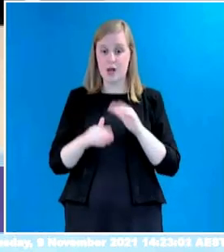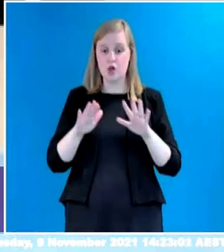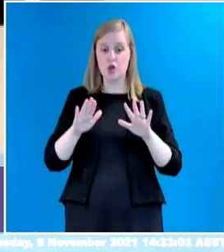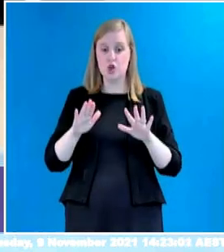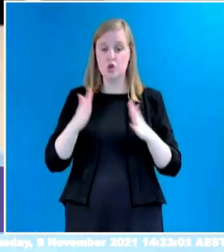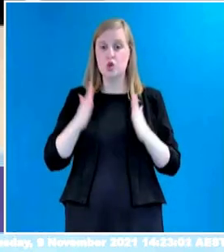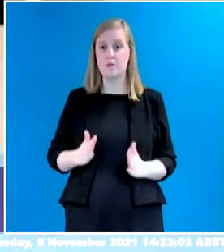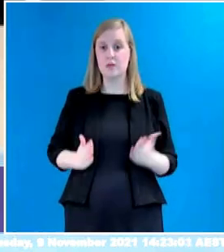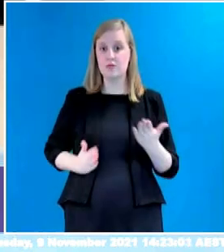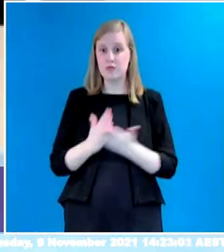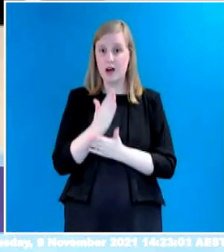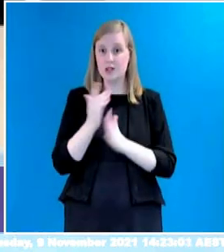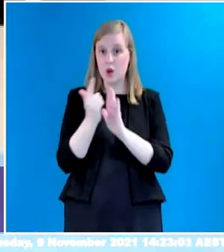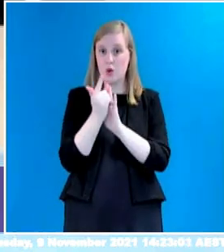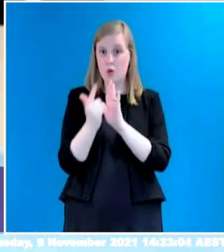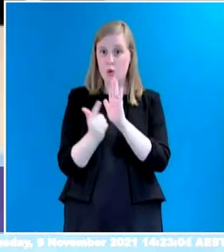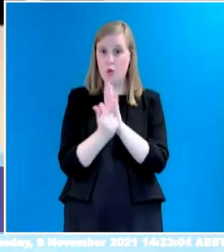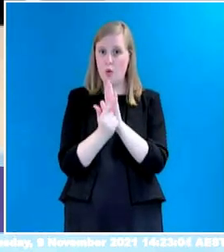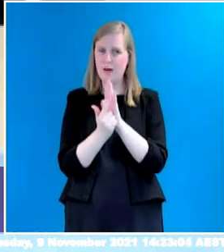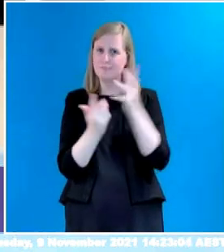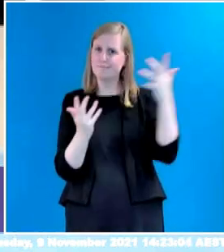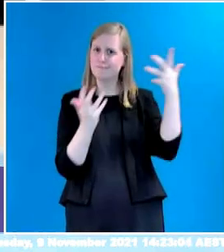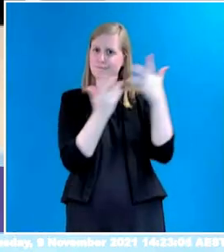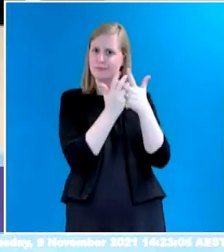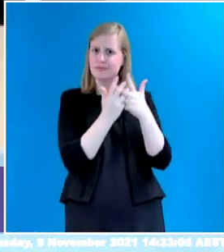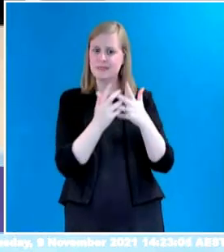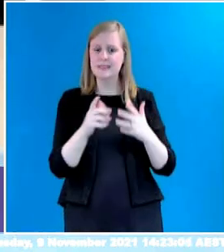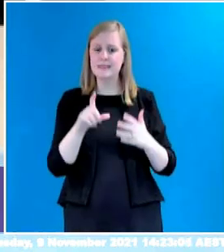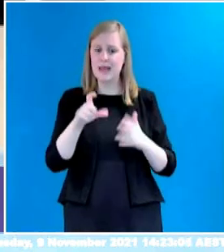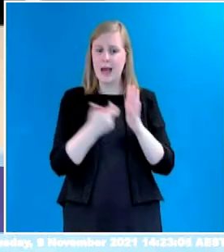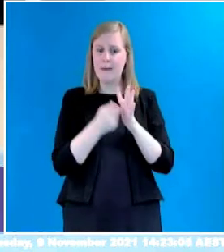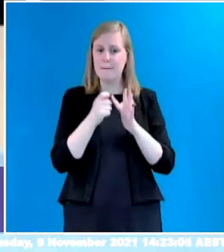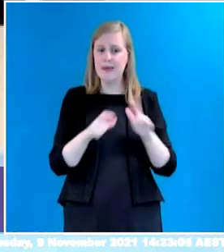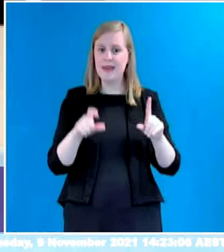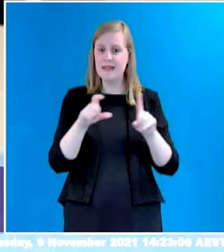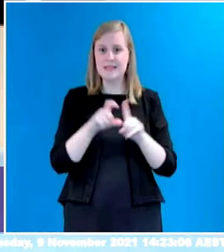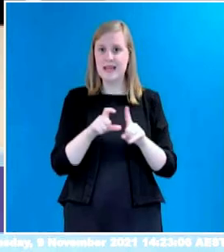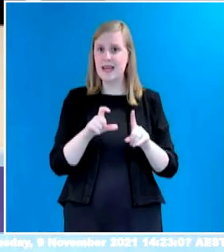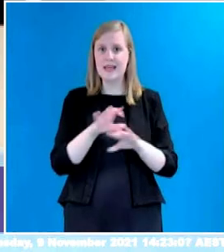broadly, the CRPD does not create a right for a person to enter or remain in